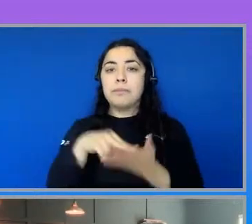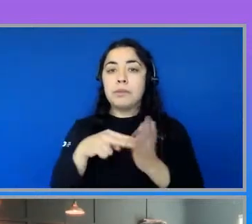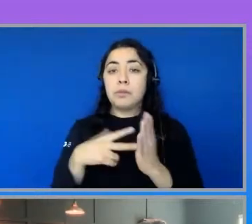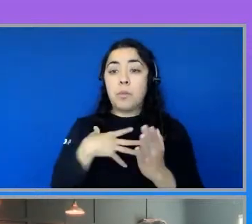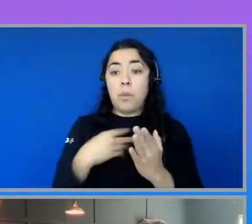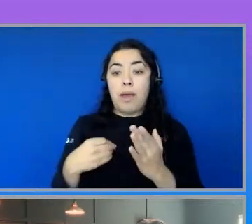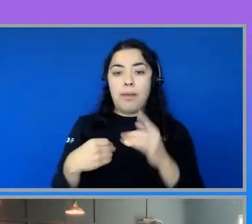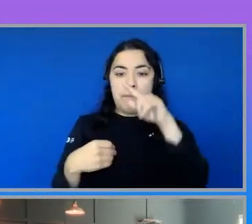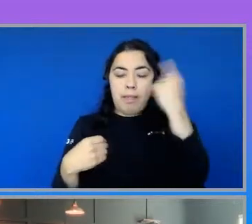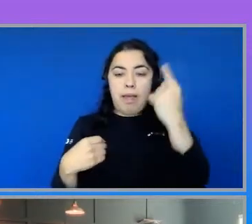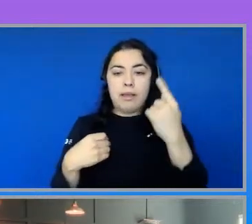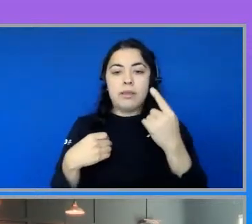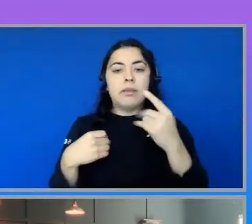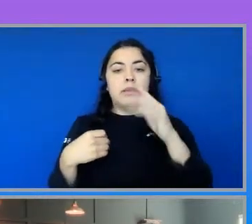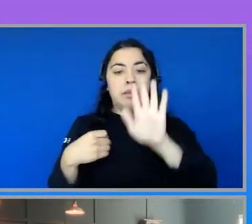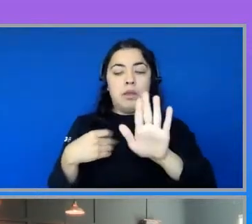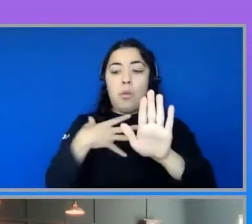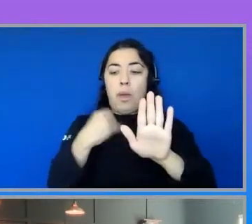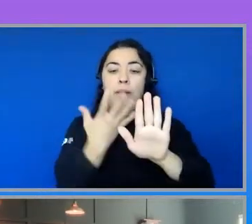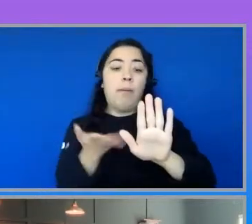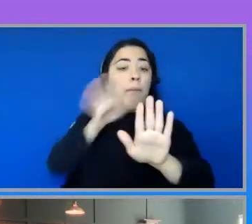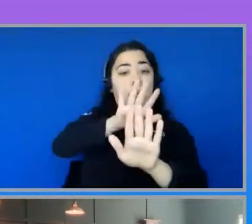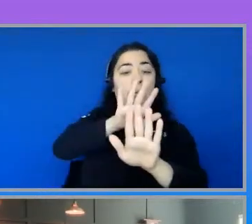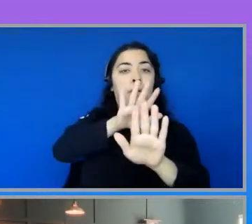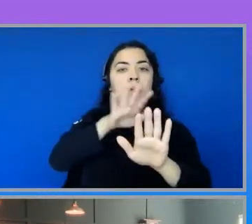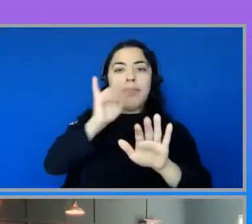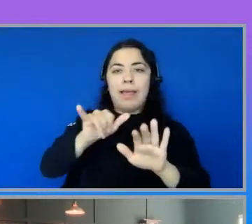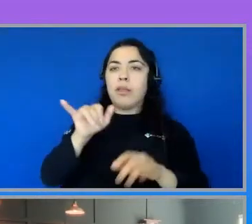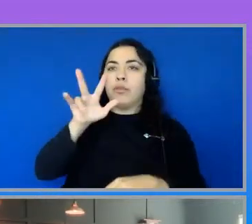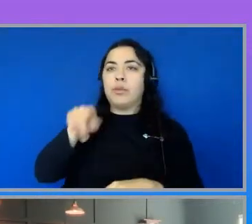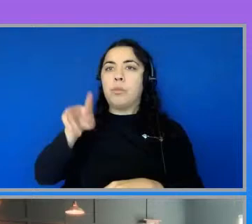to 1. Then moving out again notice how I'm working inside